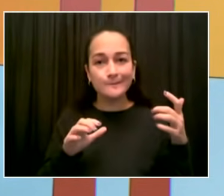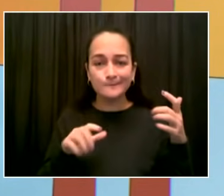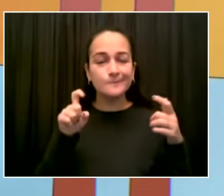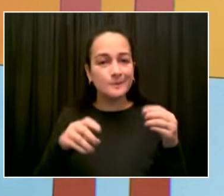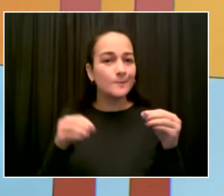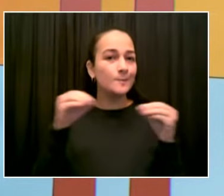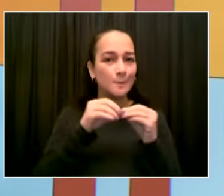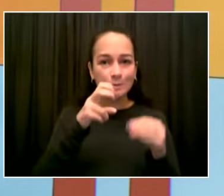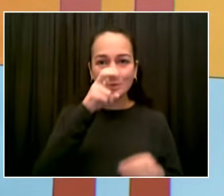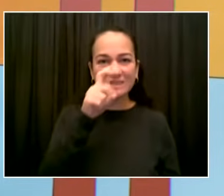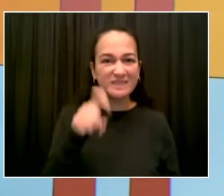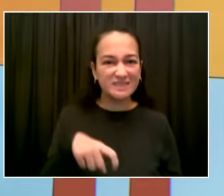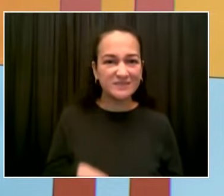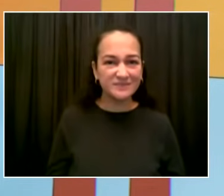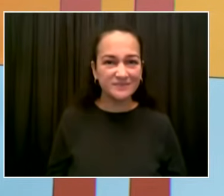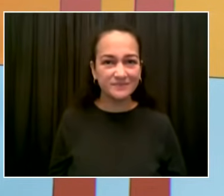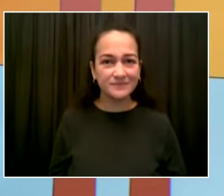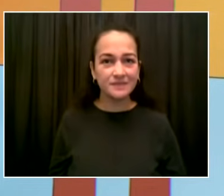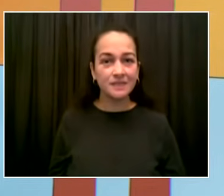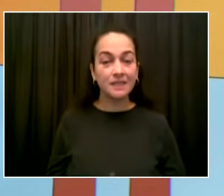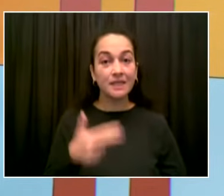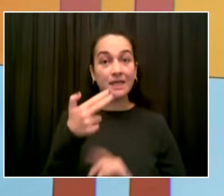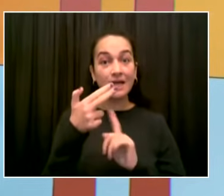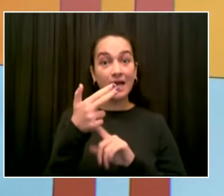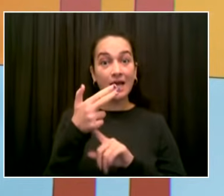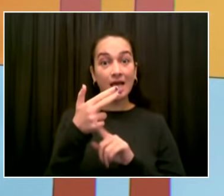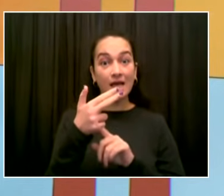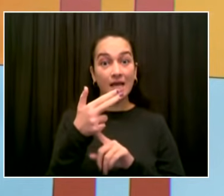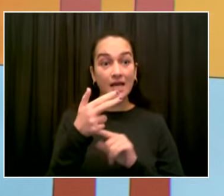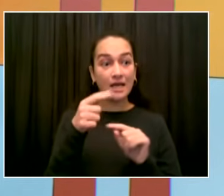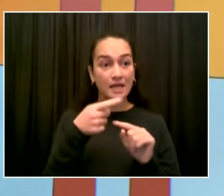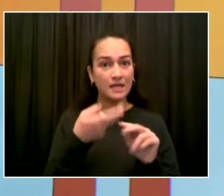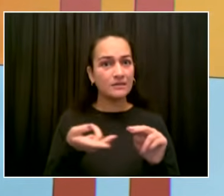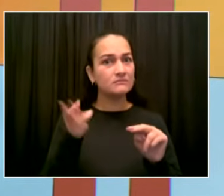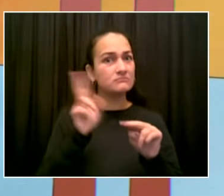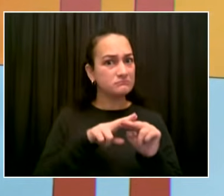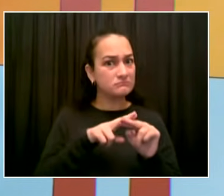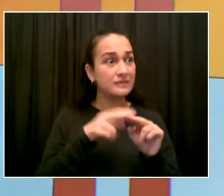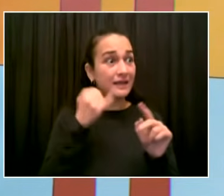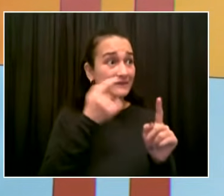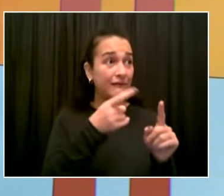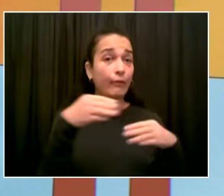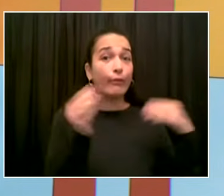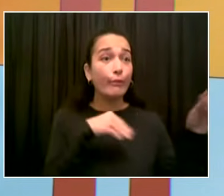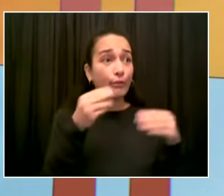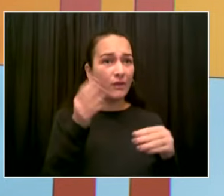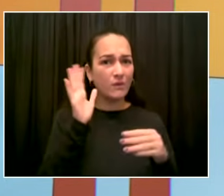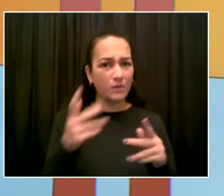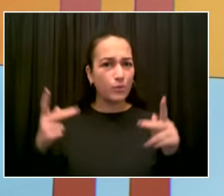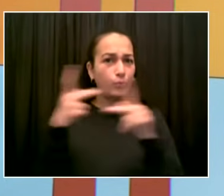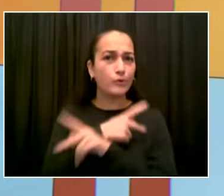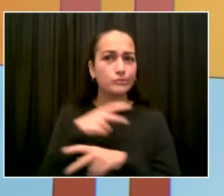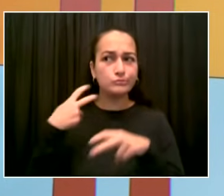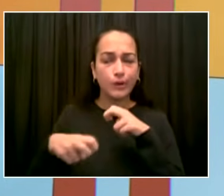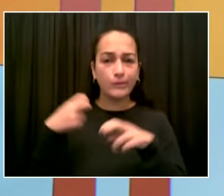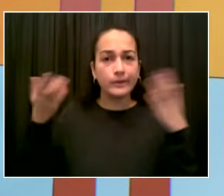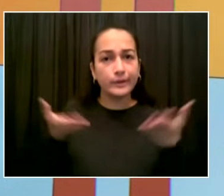BRING FOARWRD THAT PERSPECTIVE OF THE NATION BOTH LARGEST AND DENSEST CTYI BY HANDGUNS IN THE STREETS.